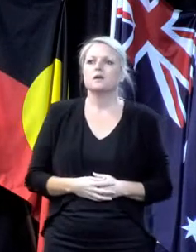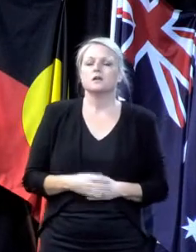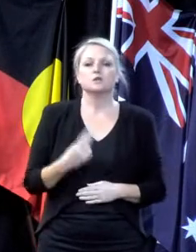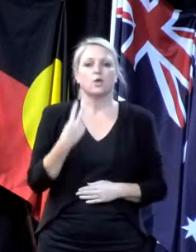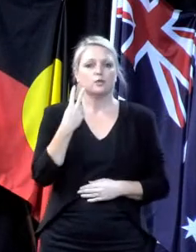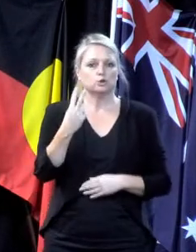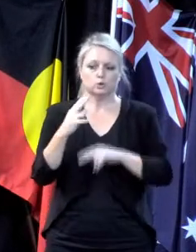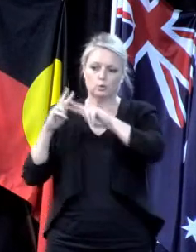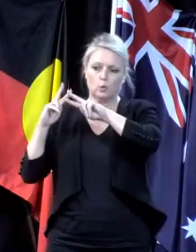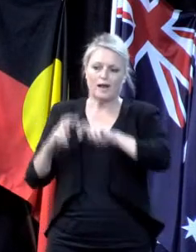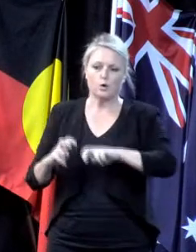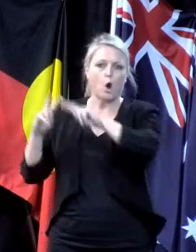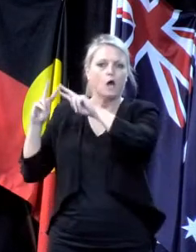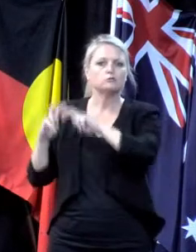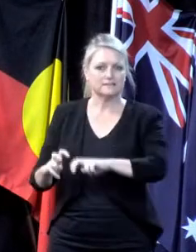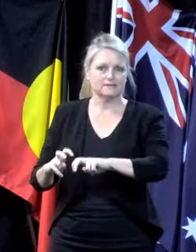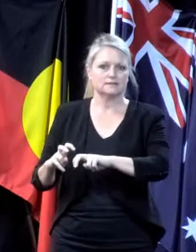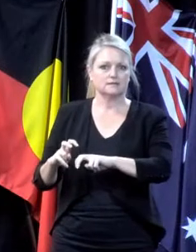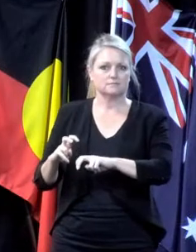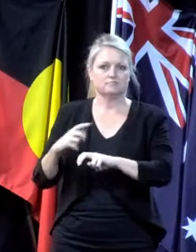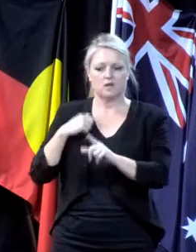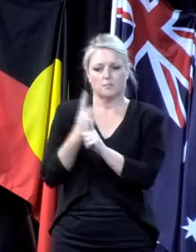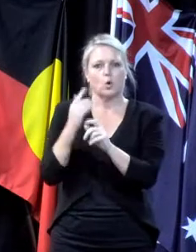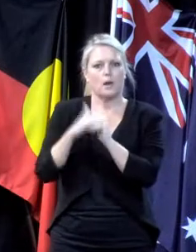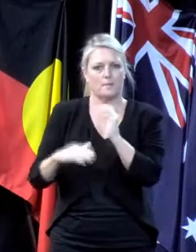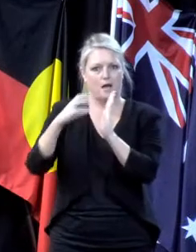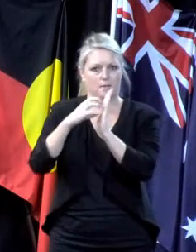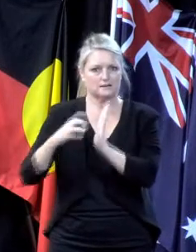I’m referring to, that we closely monitor the data